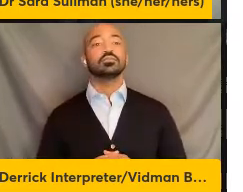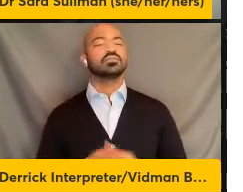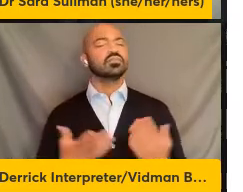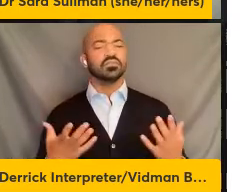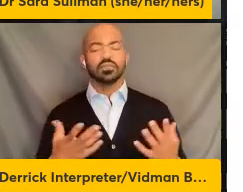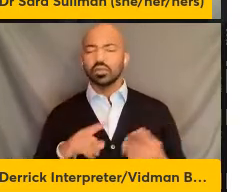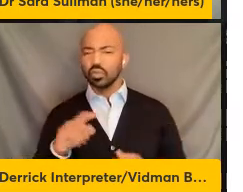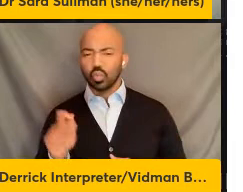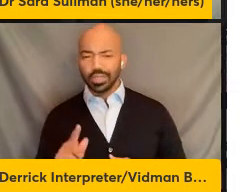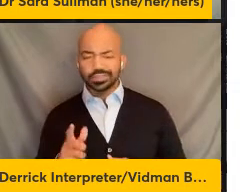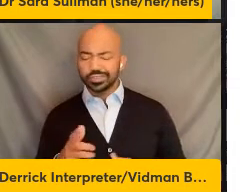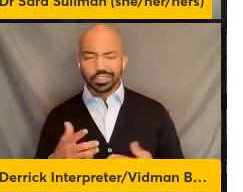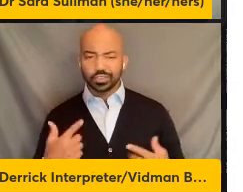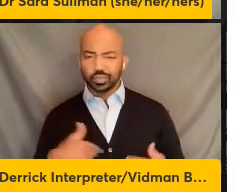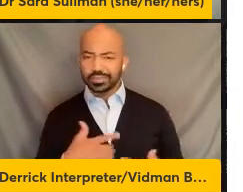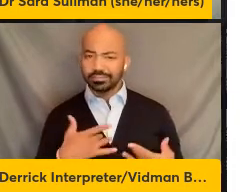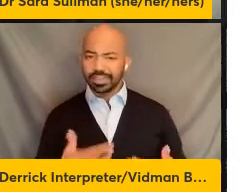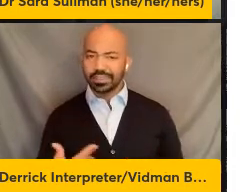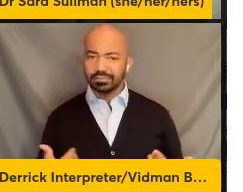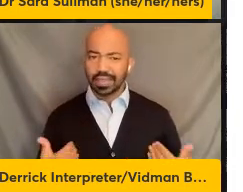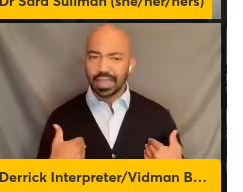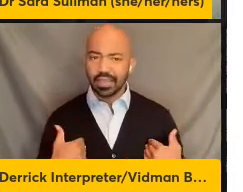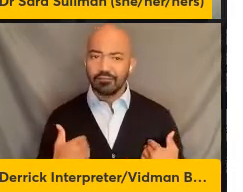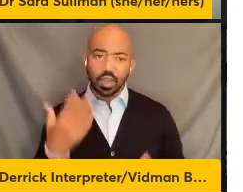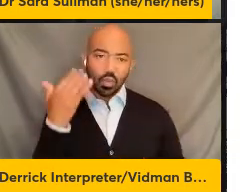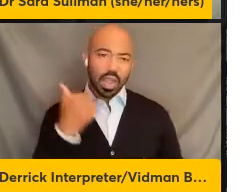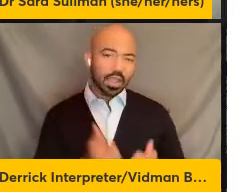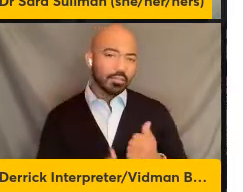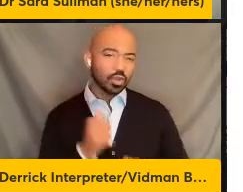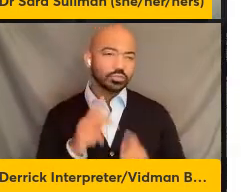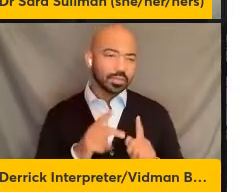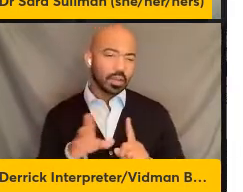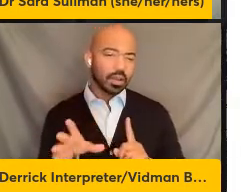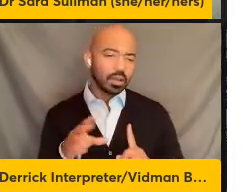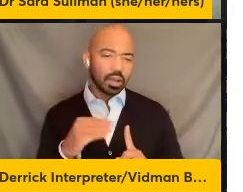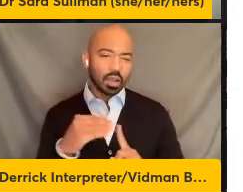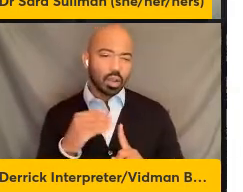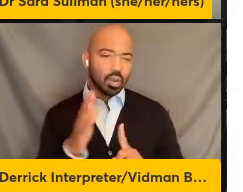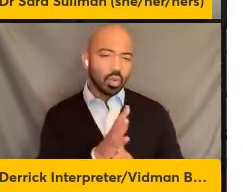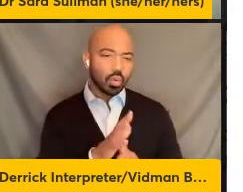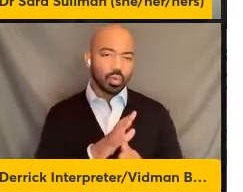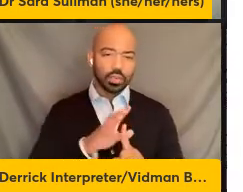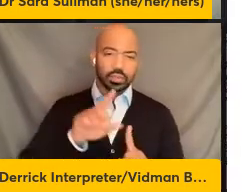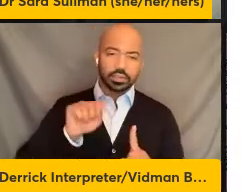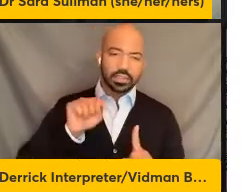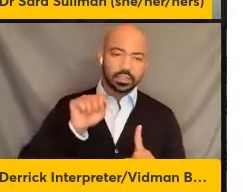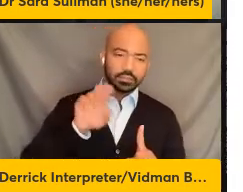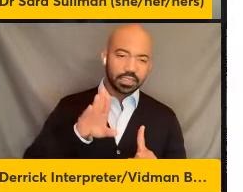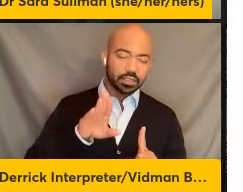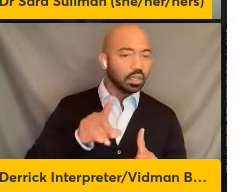the field is why the majority of individuals that are exposed to TB never actually develop TB disease, what's special about the